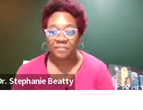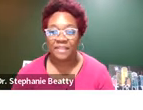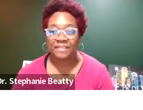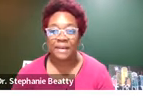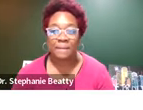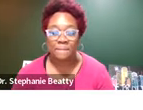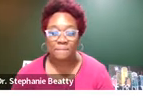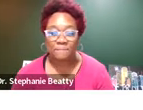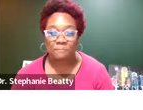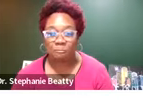Next slide.